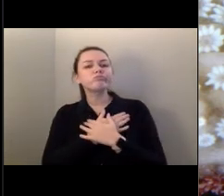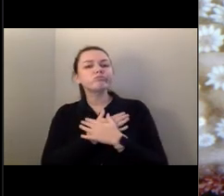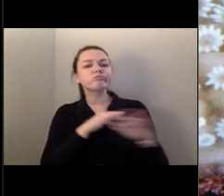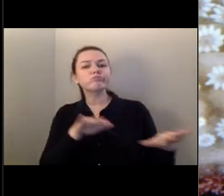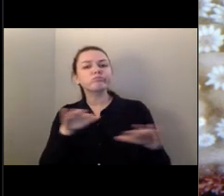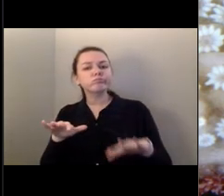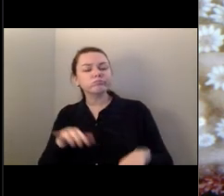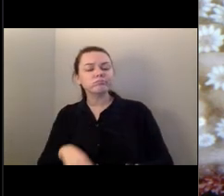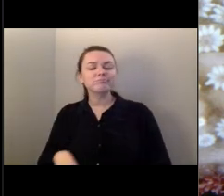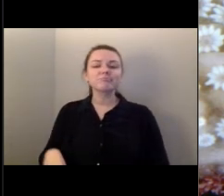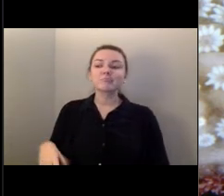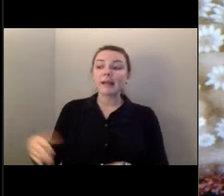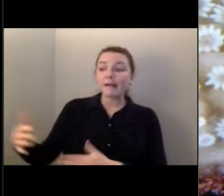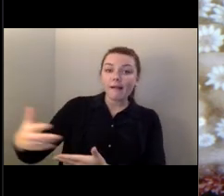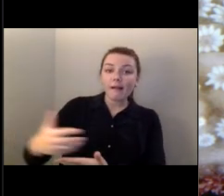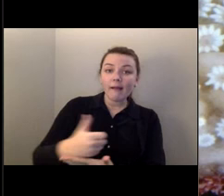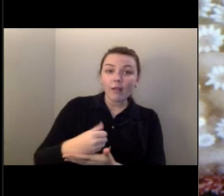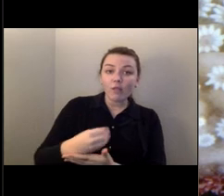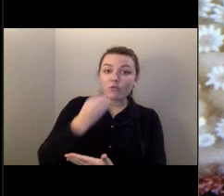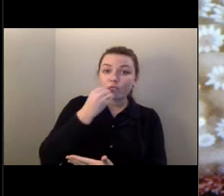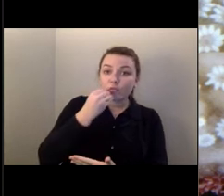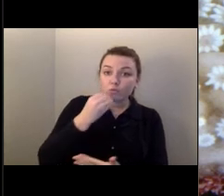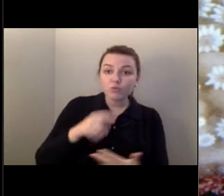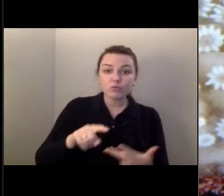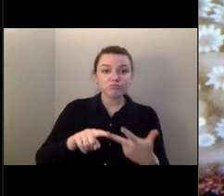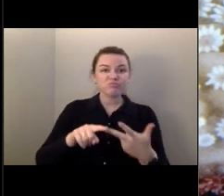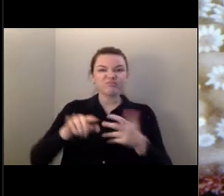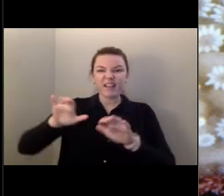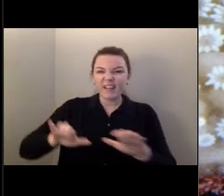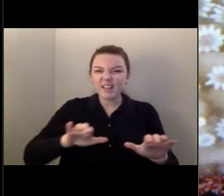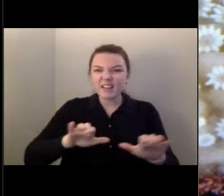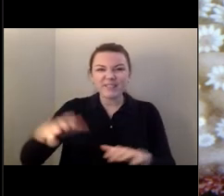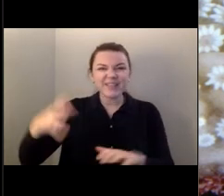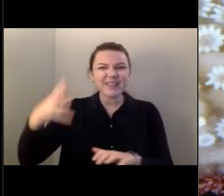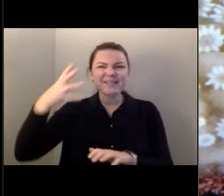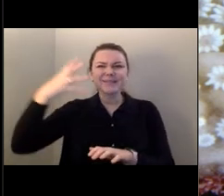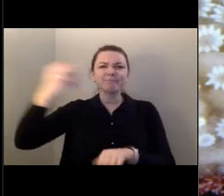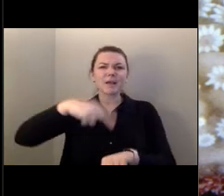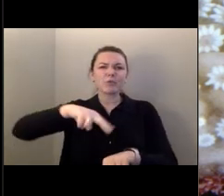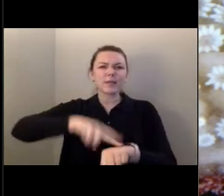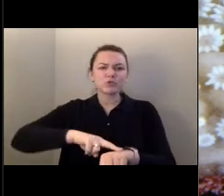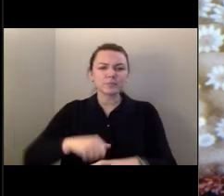we can do fun activities. And so we all, thinking about this,